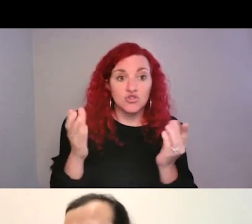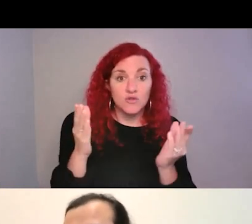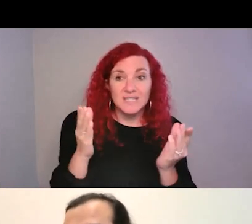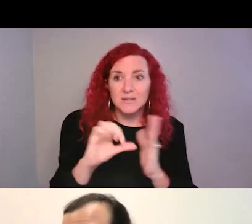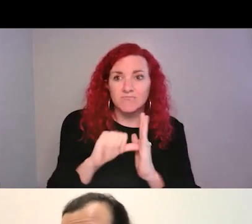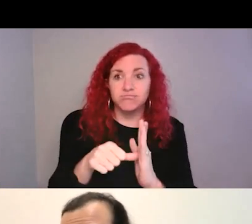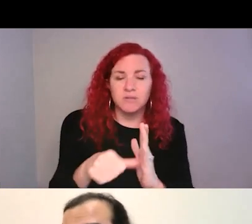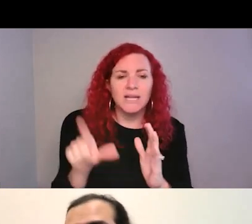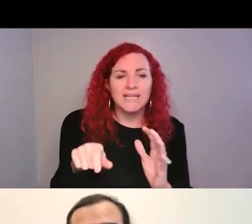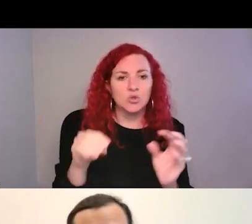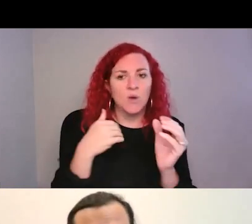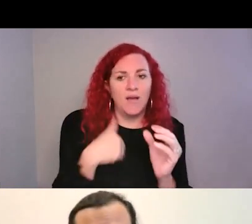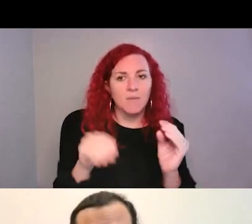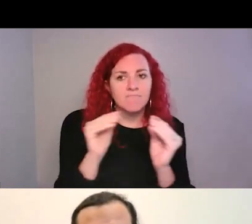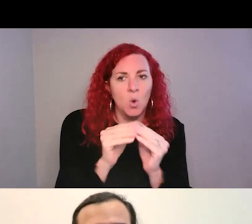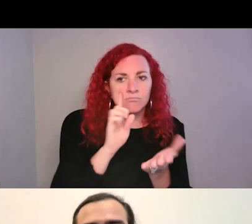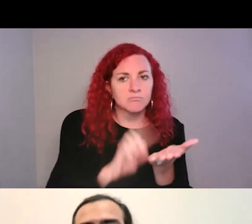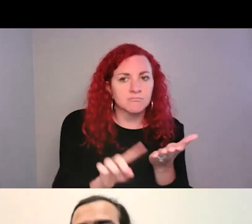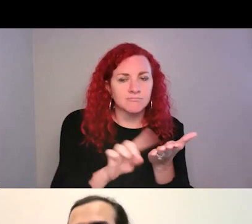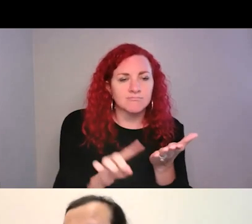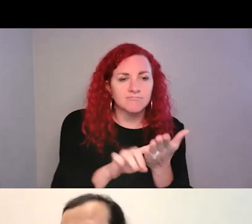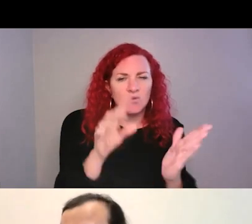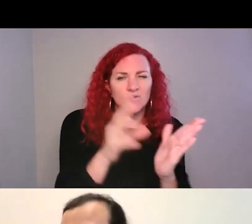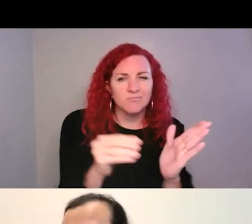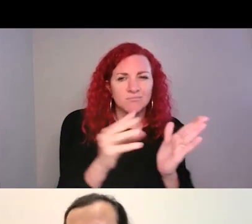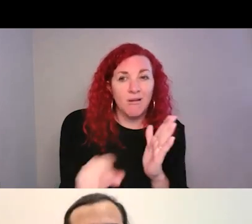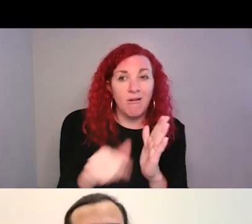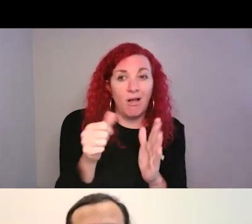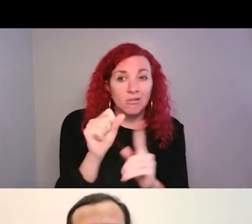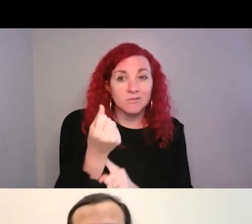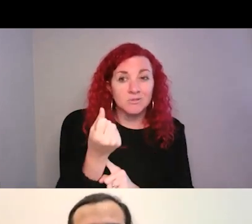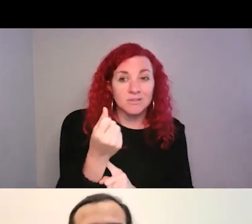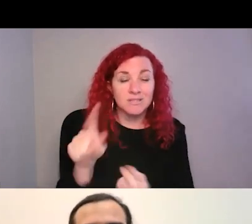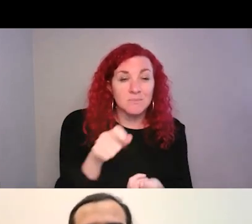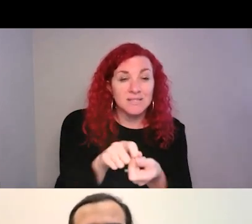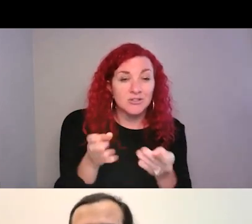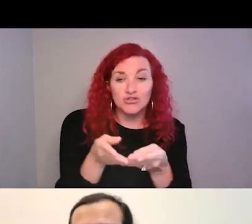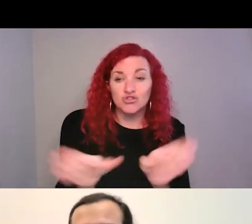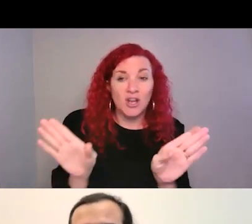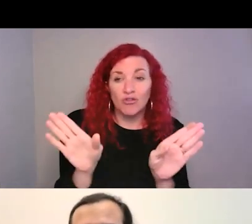BE MORE STUDIES REPLICATED IN OTHER SETTINGS TO BE ABLE TO